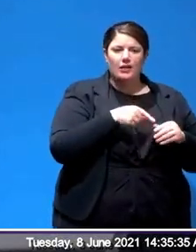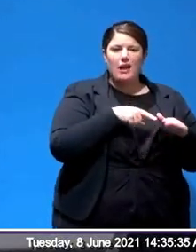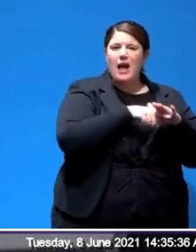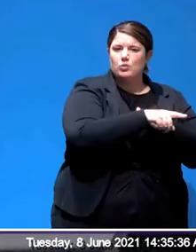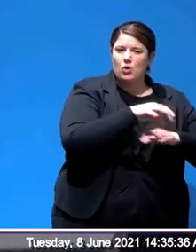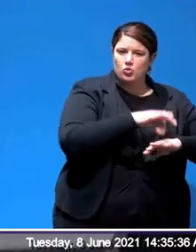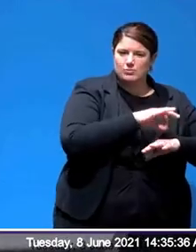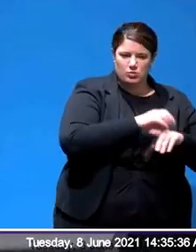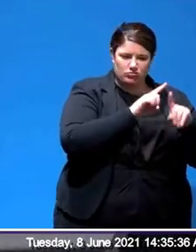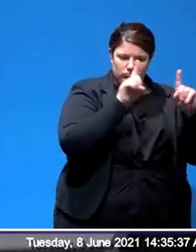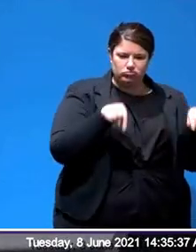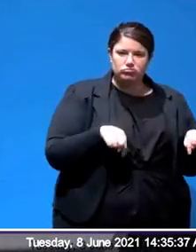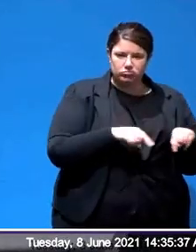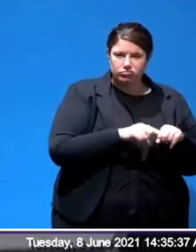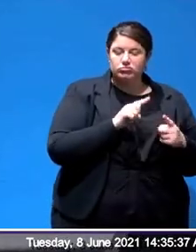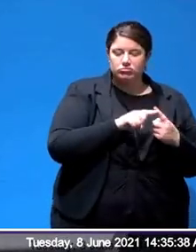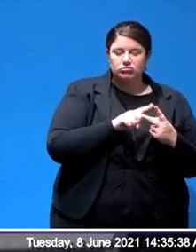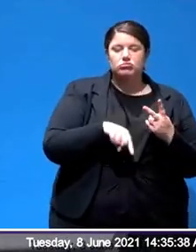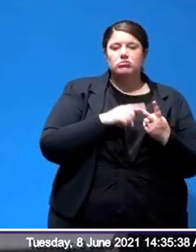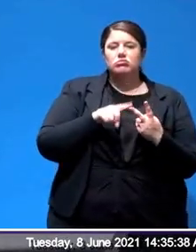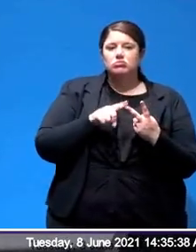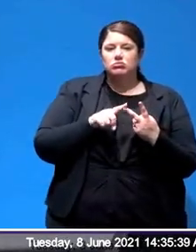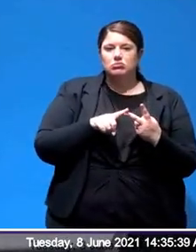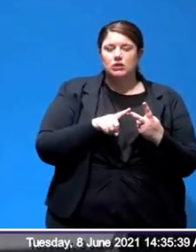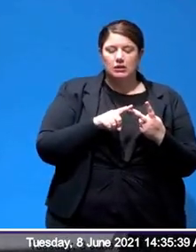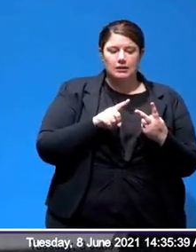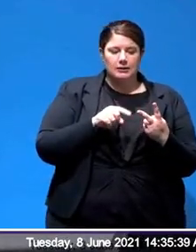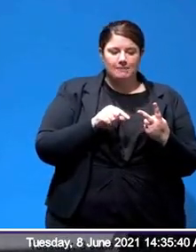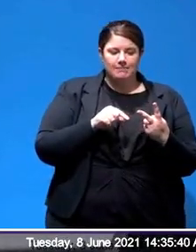was seen and added to the report.